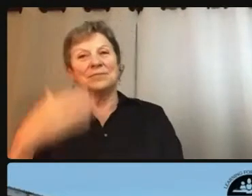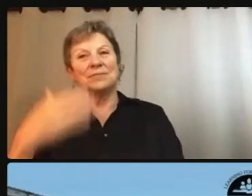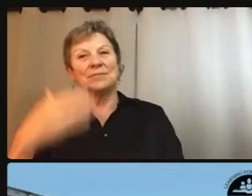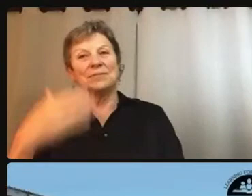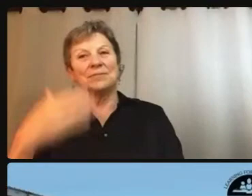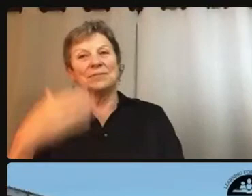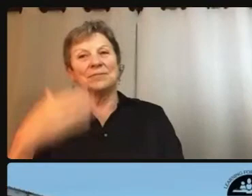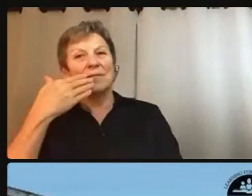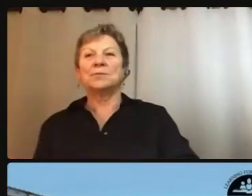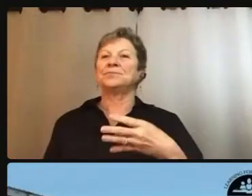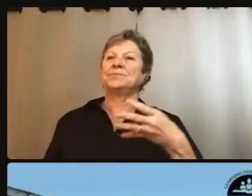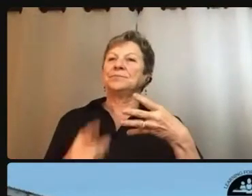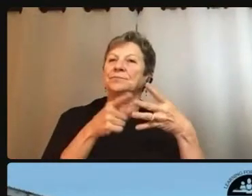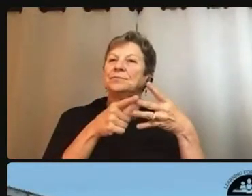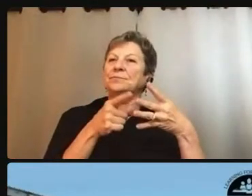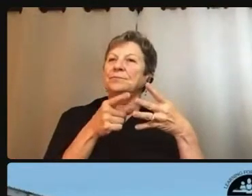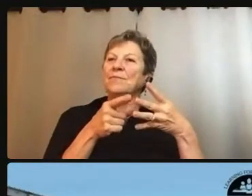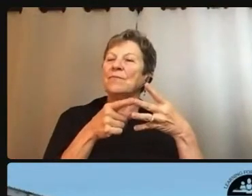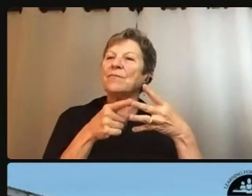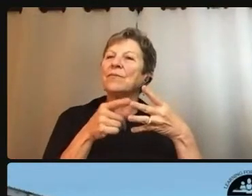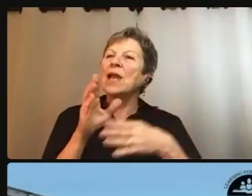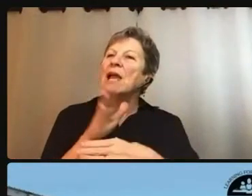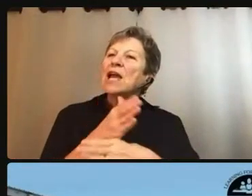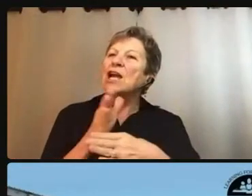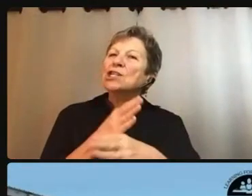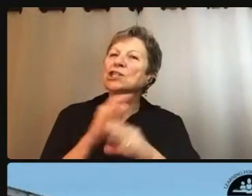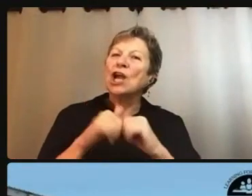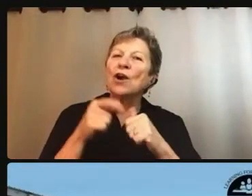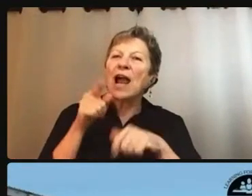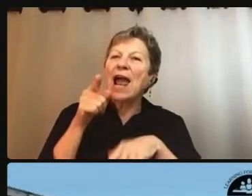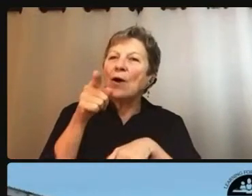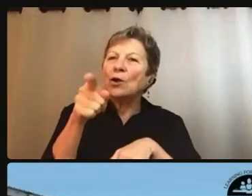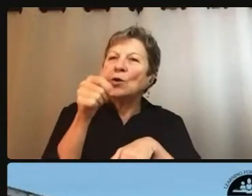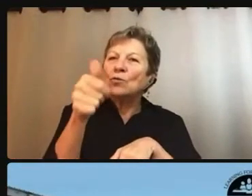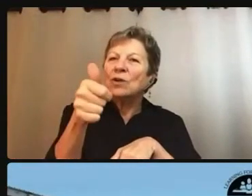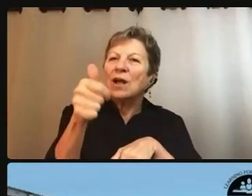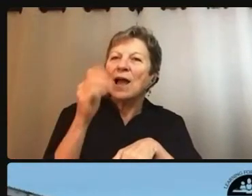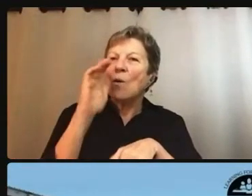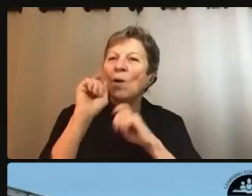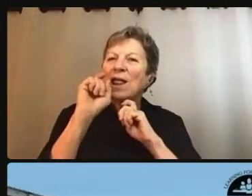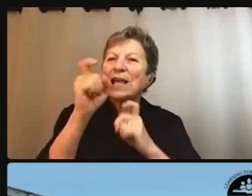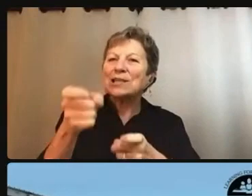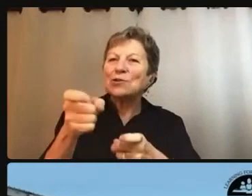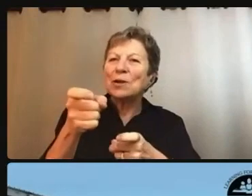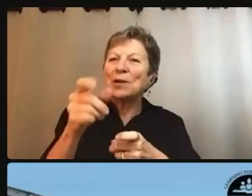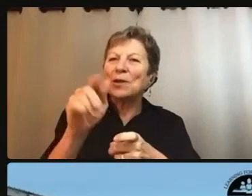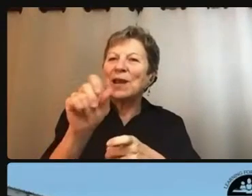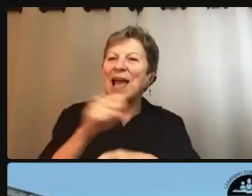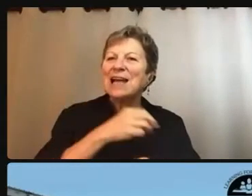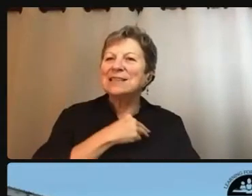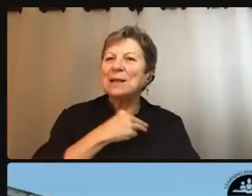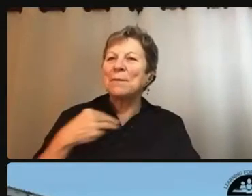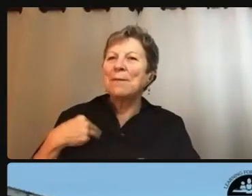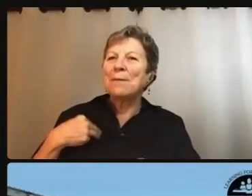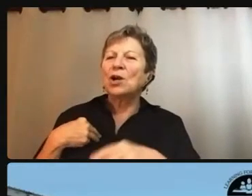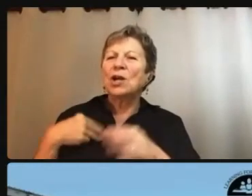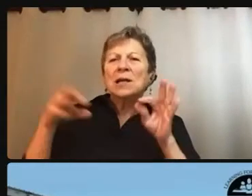SERVING OUR COMMUNITY. THANK YOU.